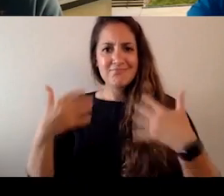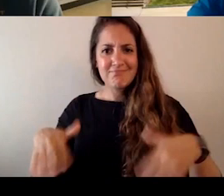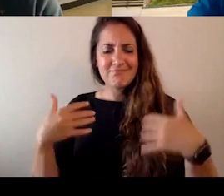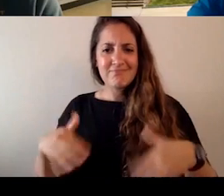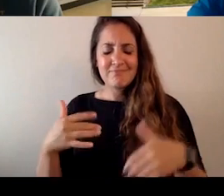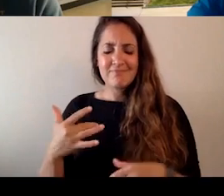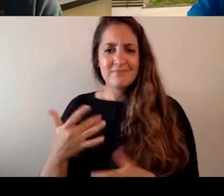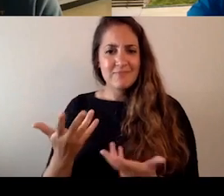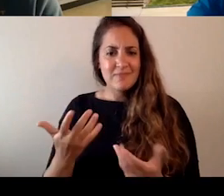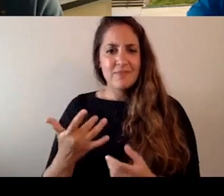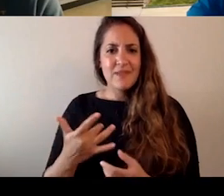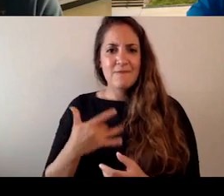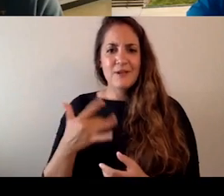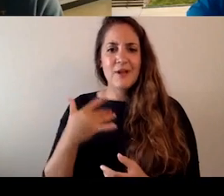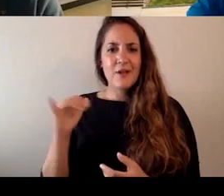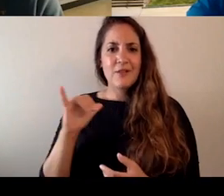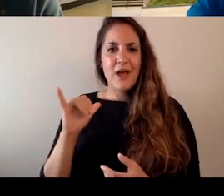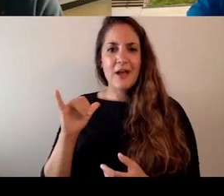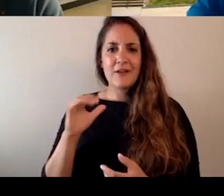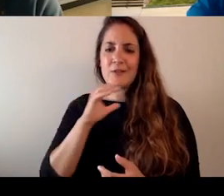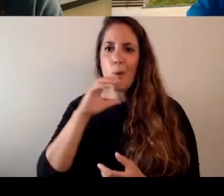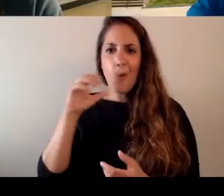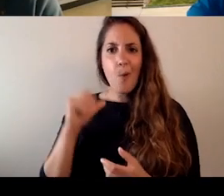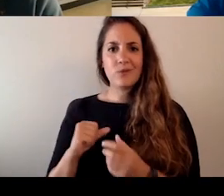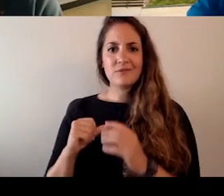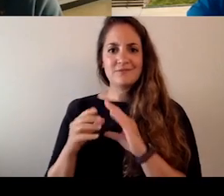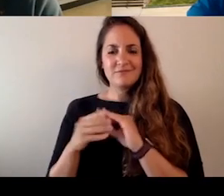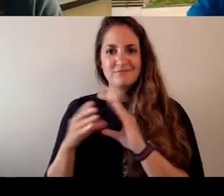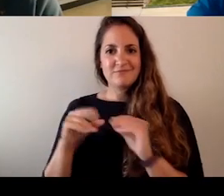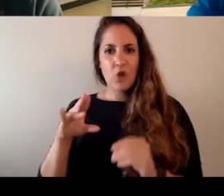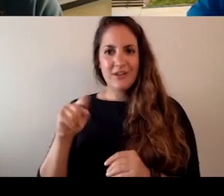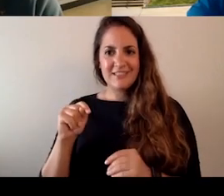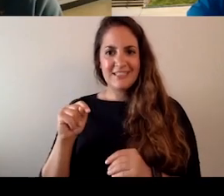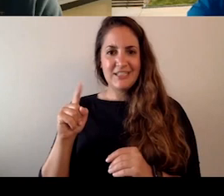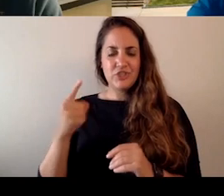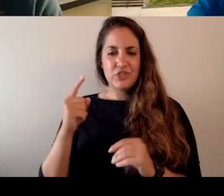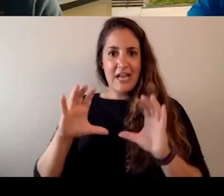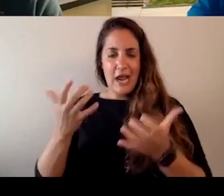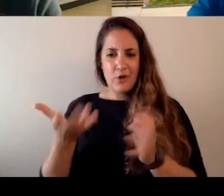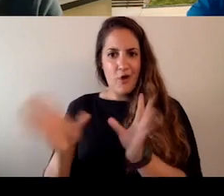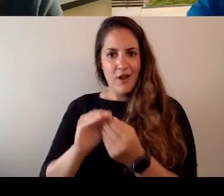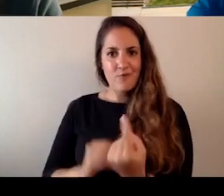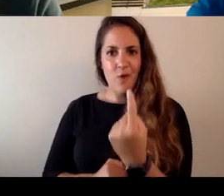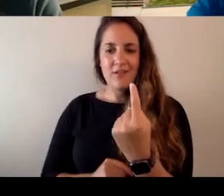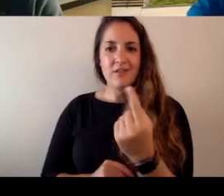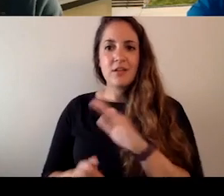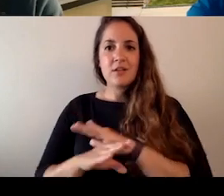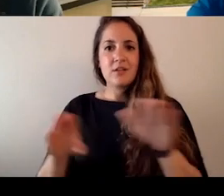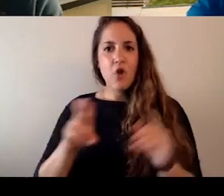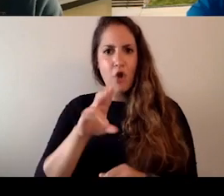you know the old tagline for RIT was it is a category of one and I really, really believe that it's a super, super unique opportunity.